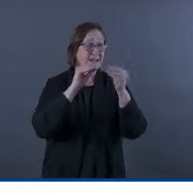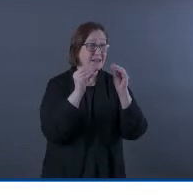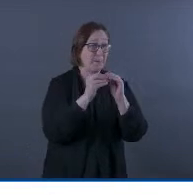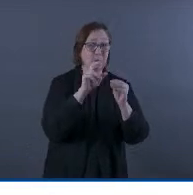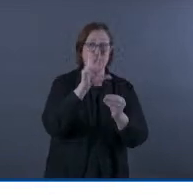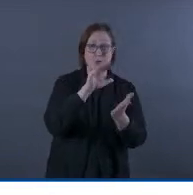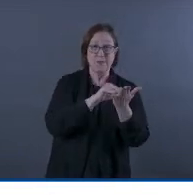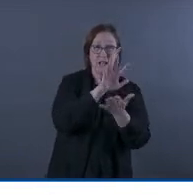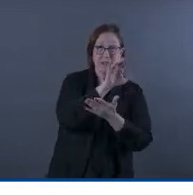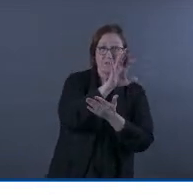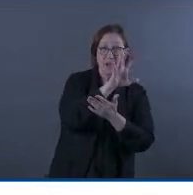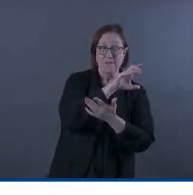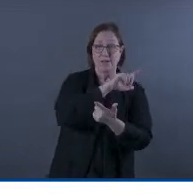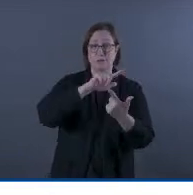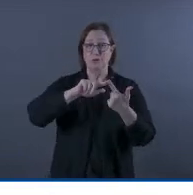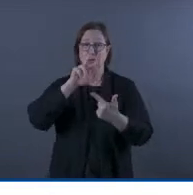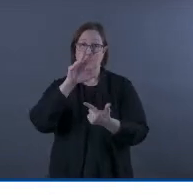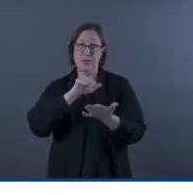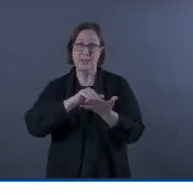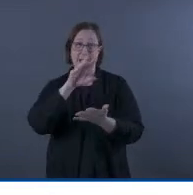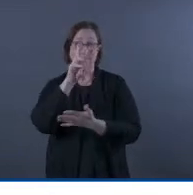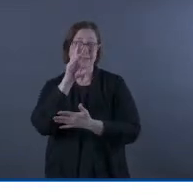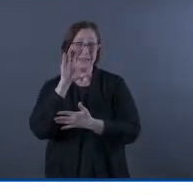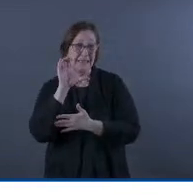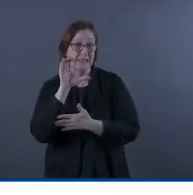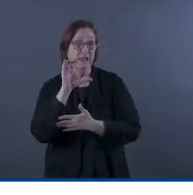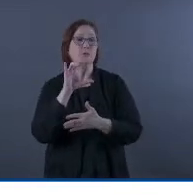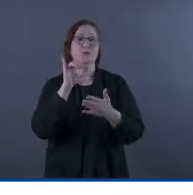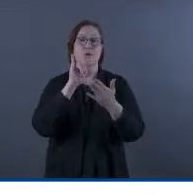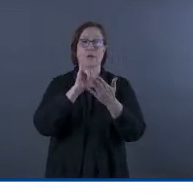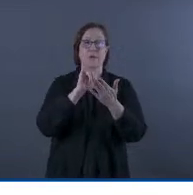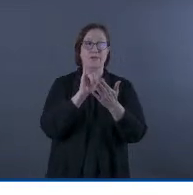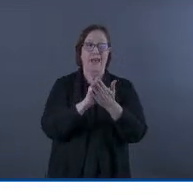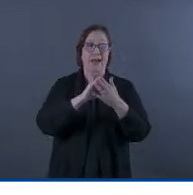where federal agencies provide vaccine directly to first,